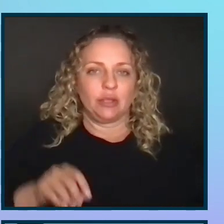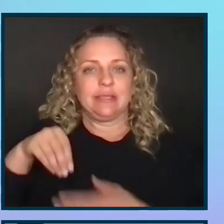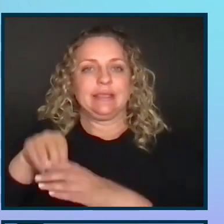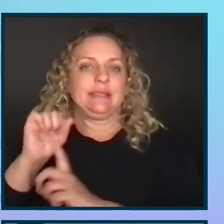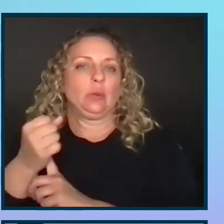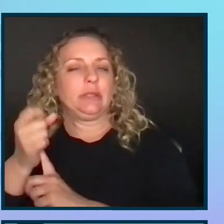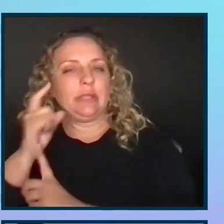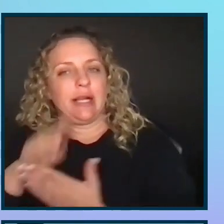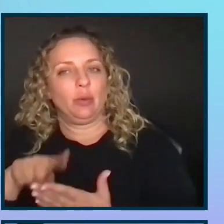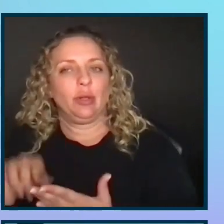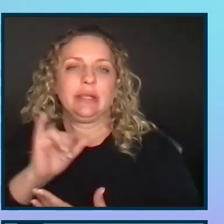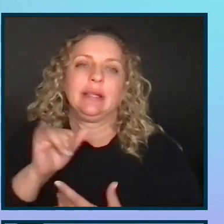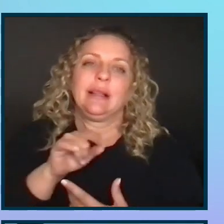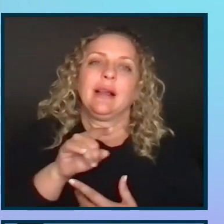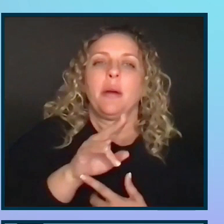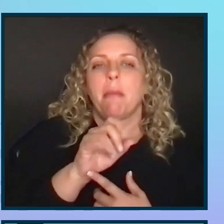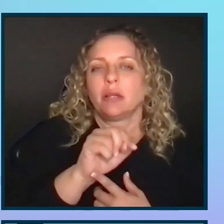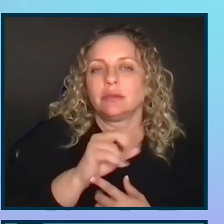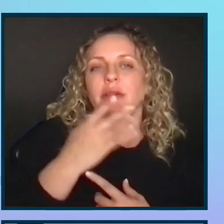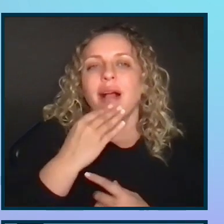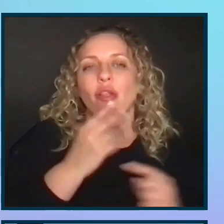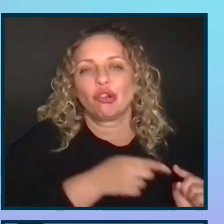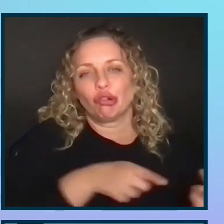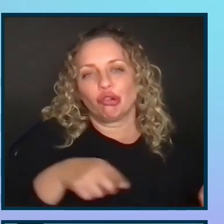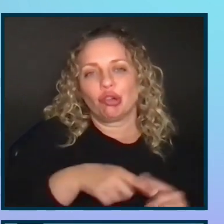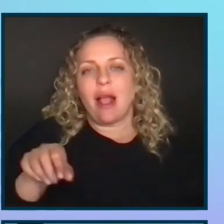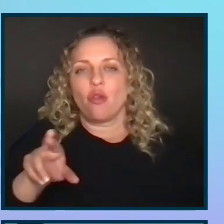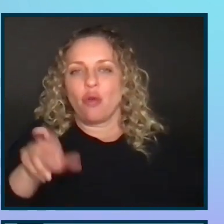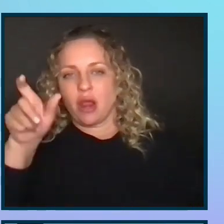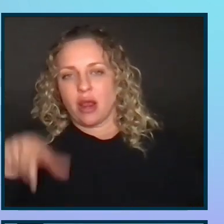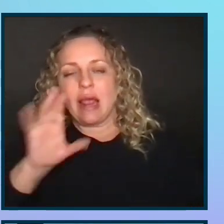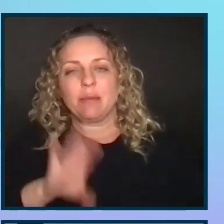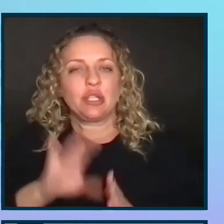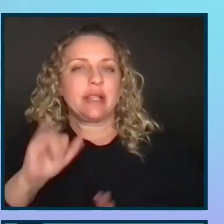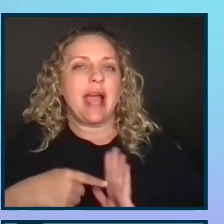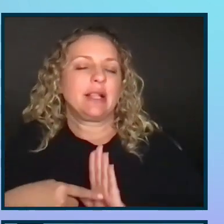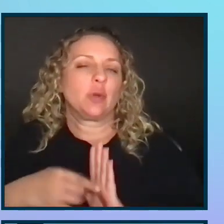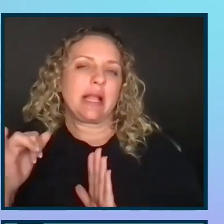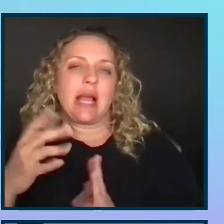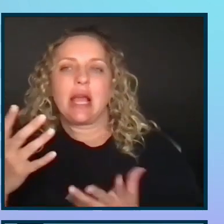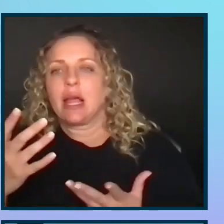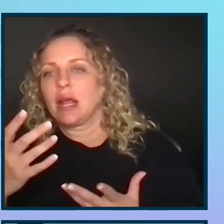So on the left things like buttons and color swatches, and on the right images that illustrate like fictitious layouts,